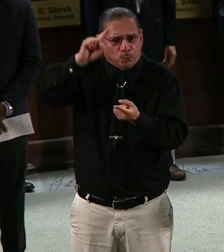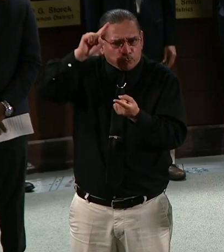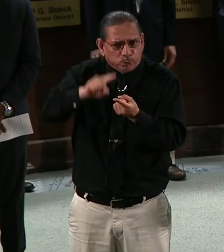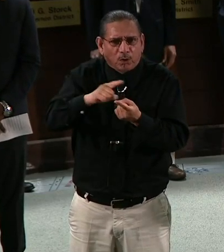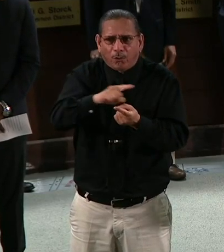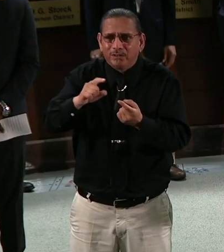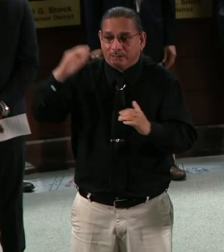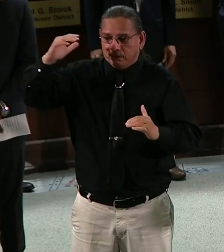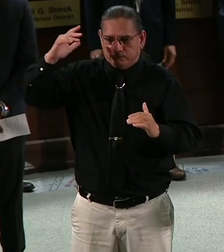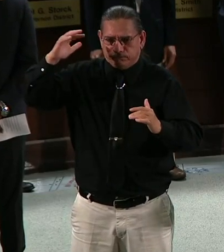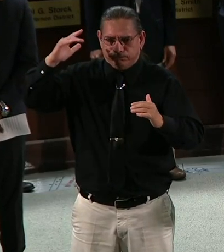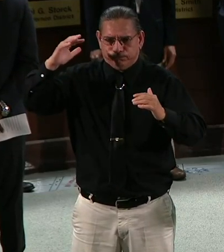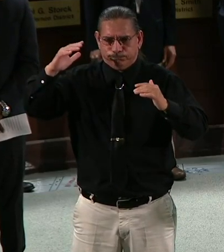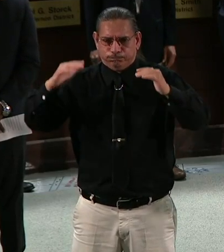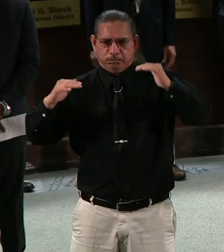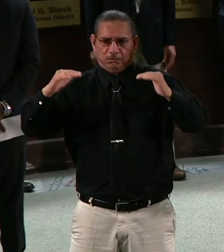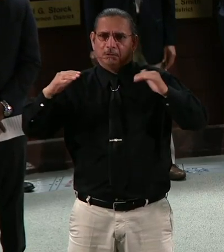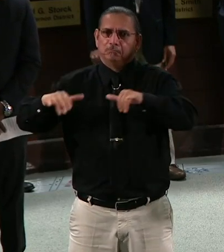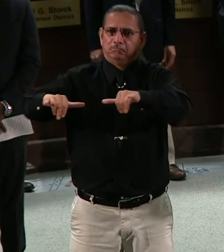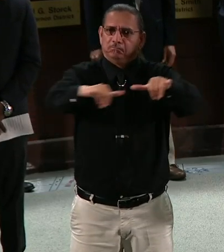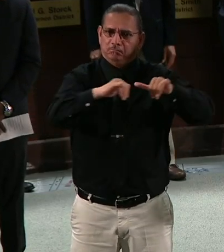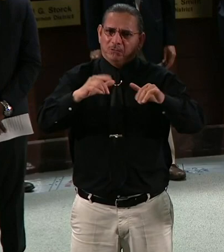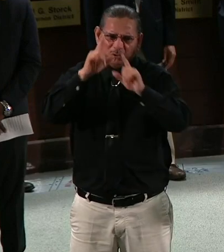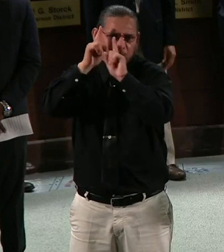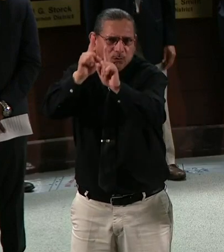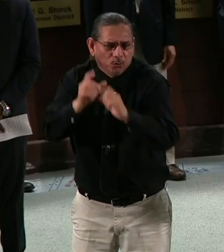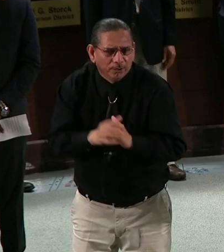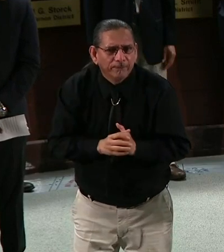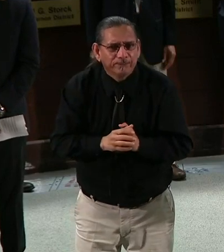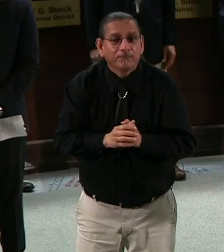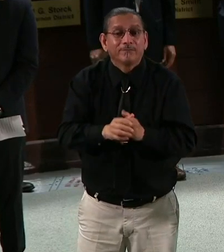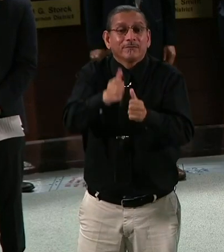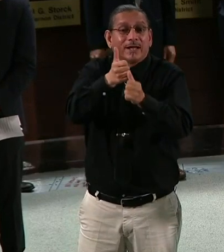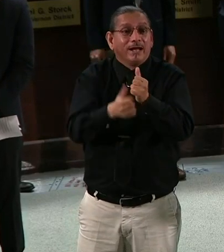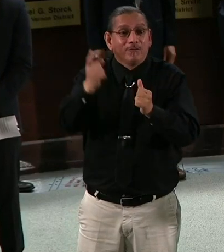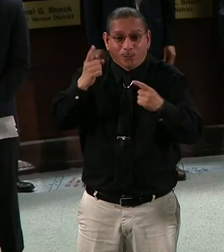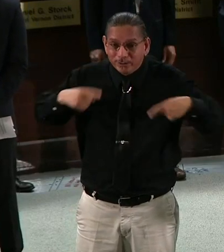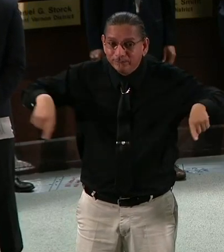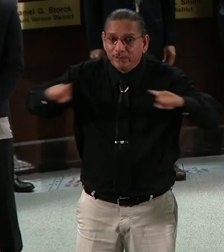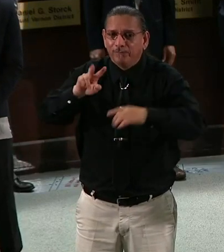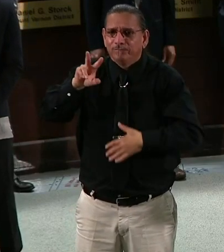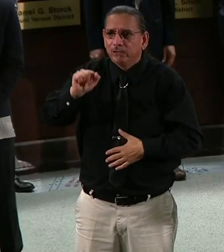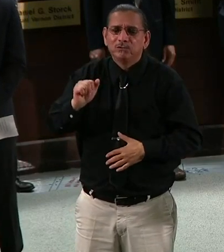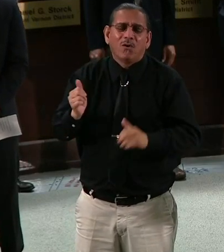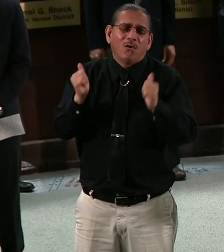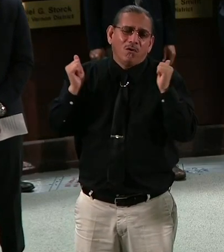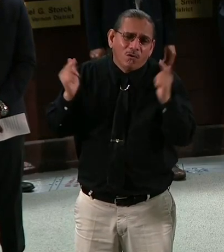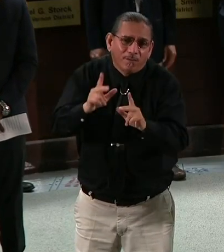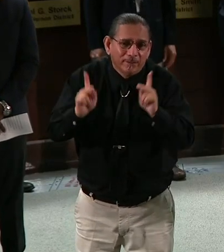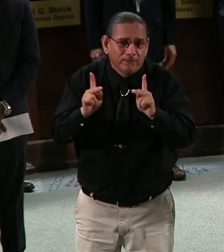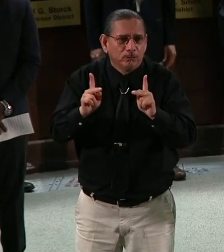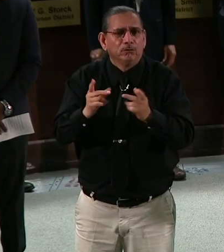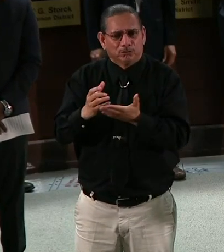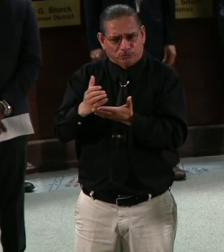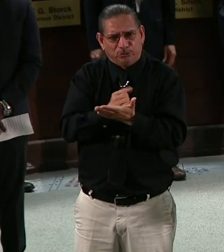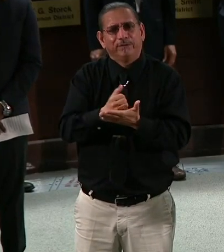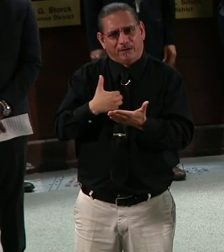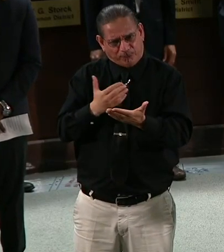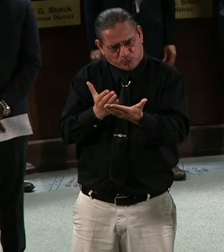WE ARE COMMITTED TO WORKING TO PRODUCE THOSE DISPARITIES. EVERYONE EVERYONE IN VIRGINIA